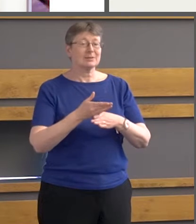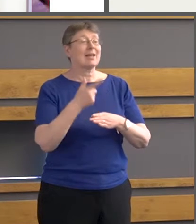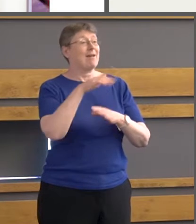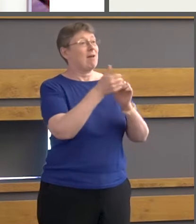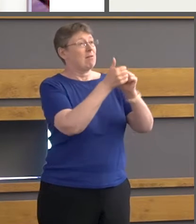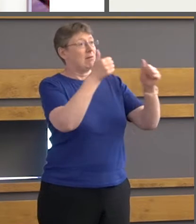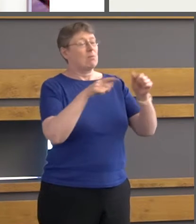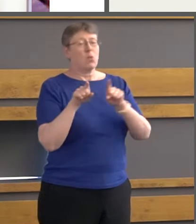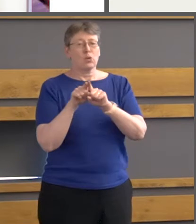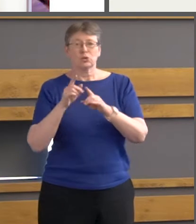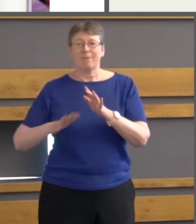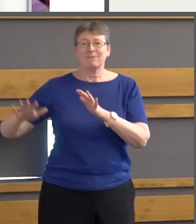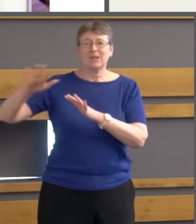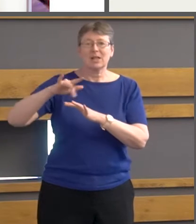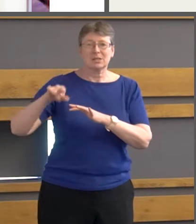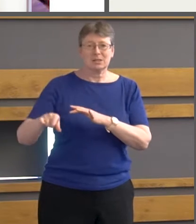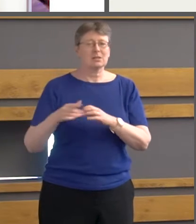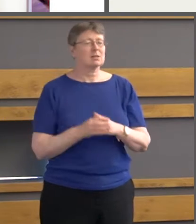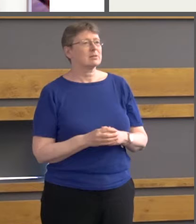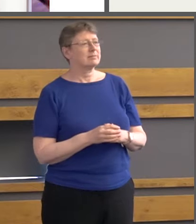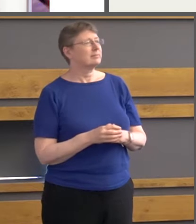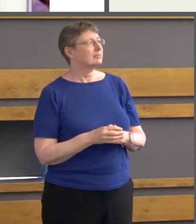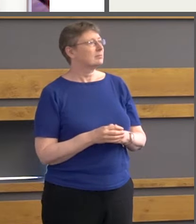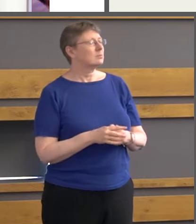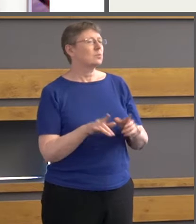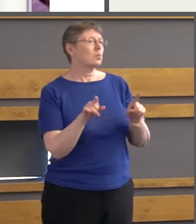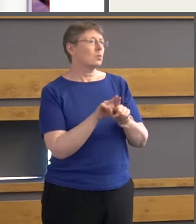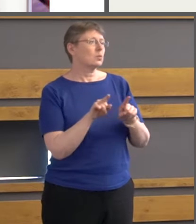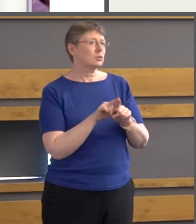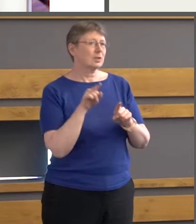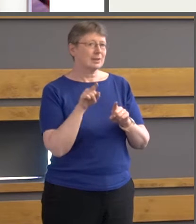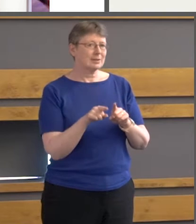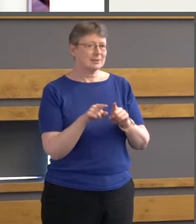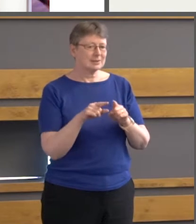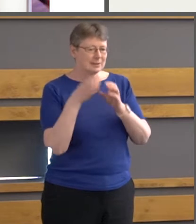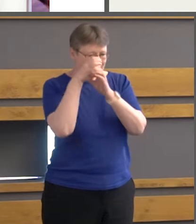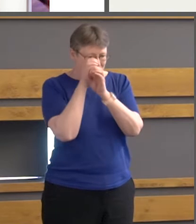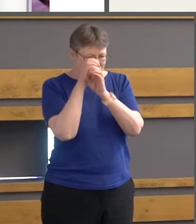in and around Kolkata. You can also see microscopic images of jute fibers,